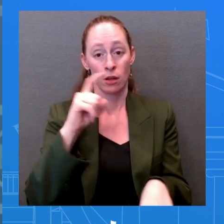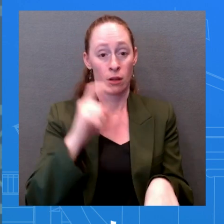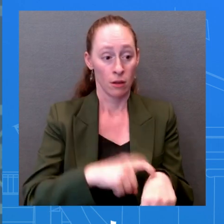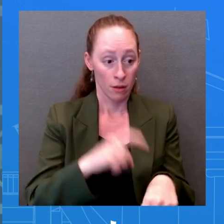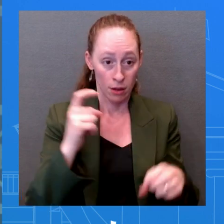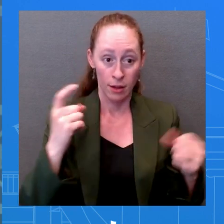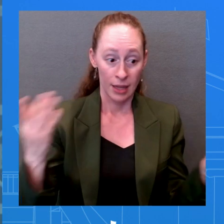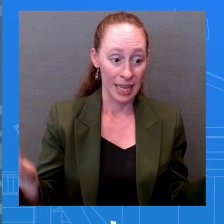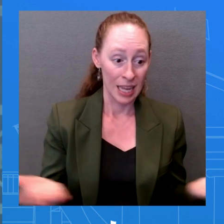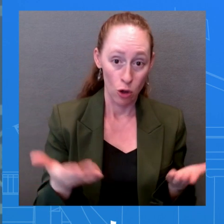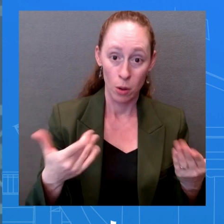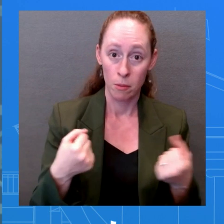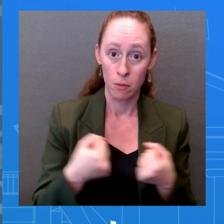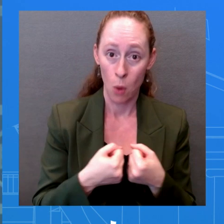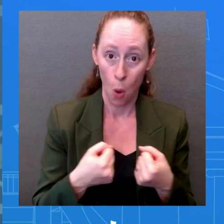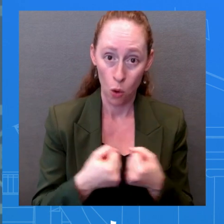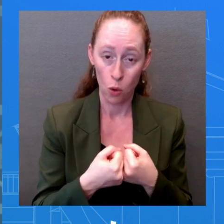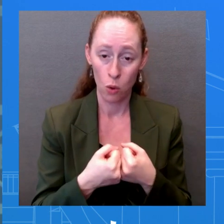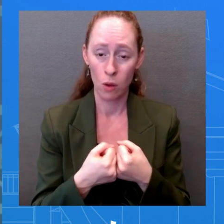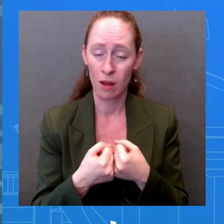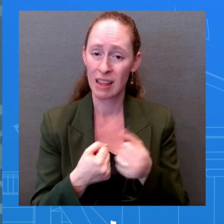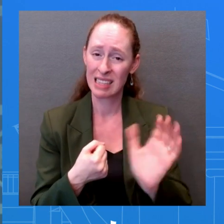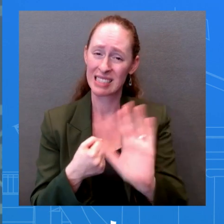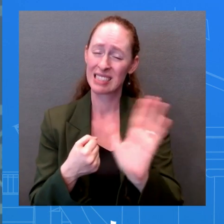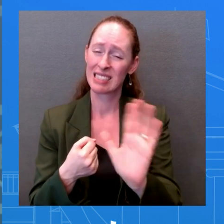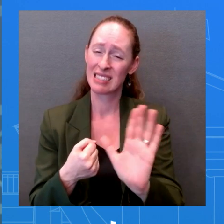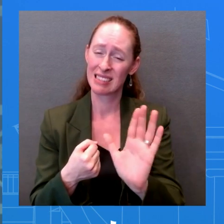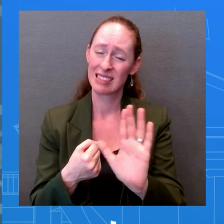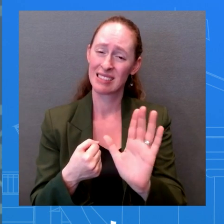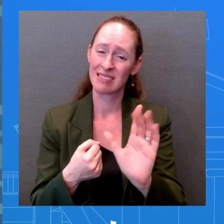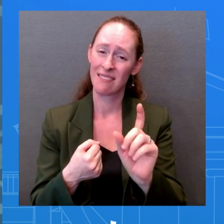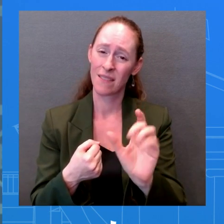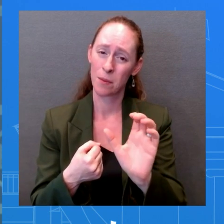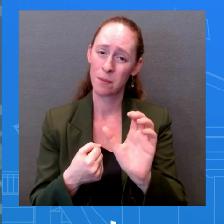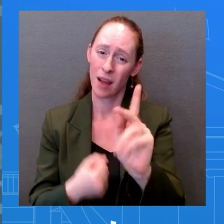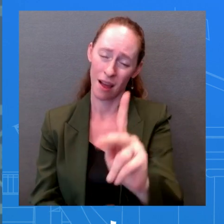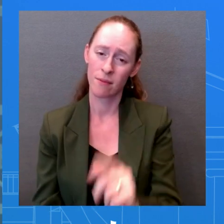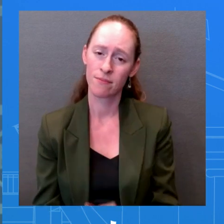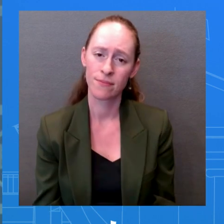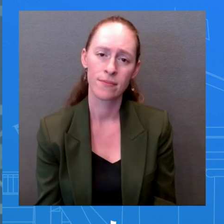So, as the actions I've listed out show -- as I've listed out show,